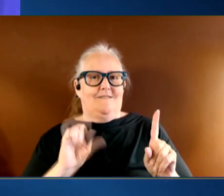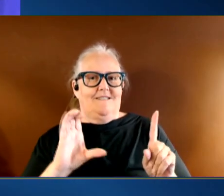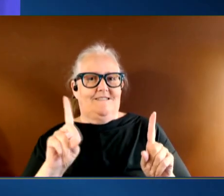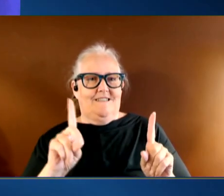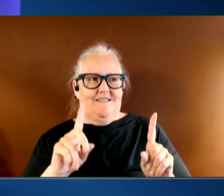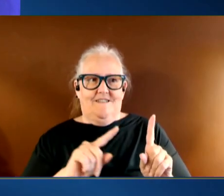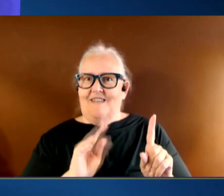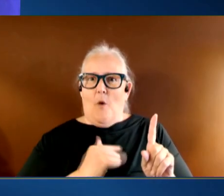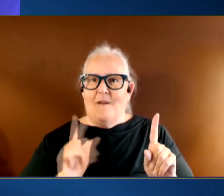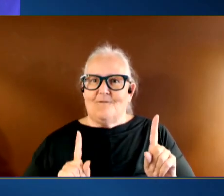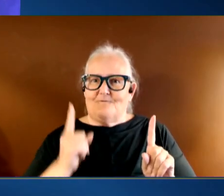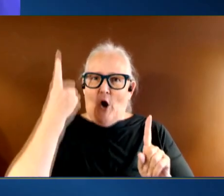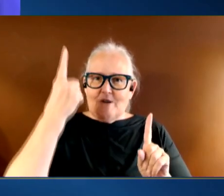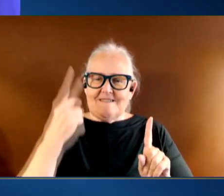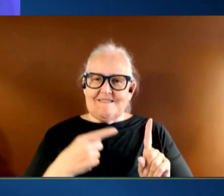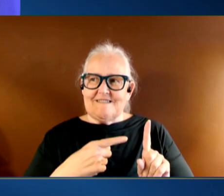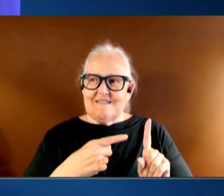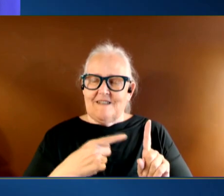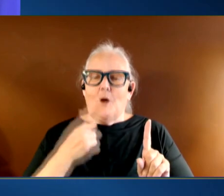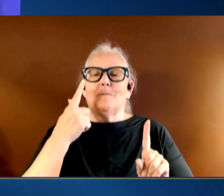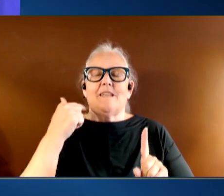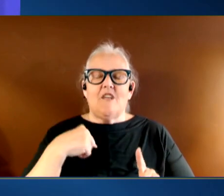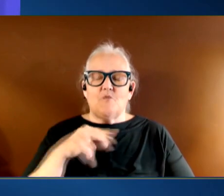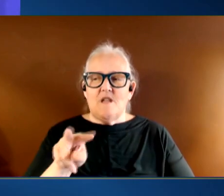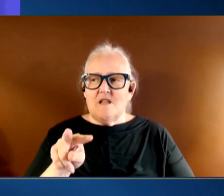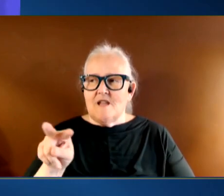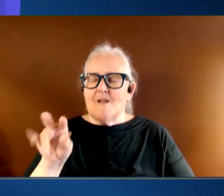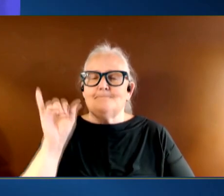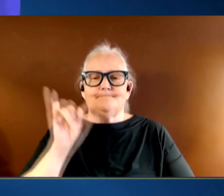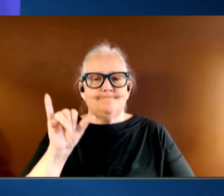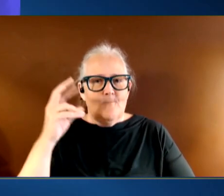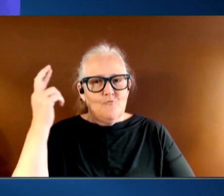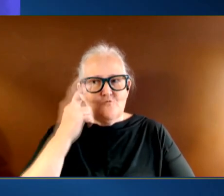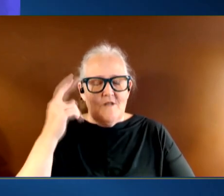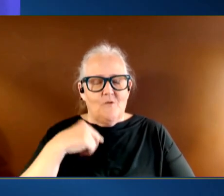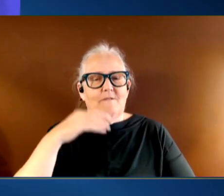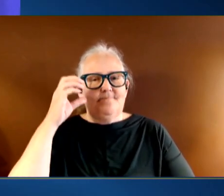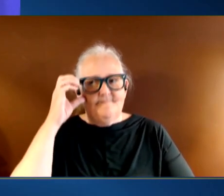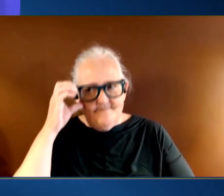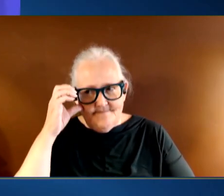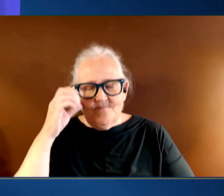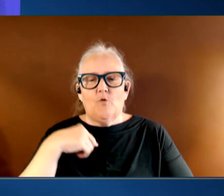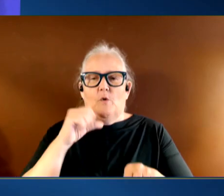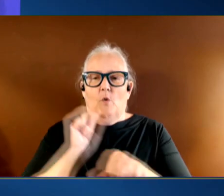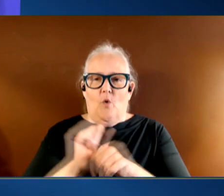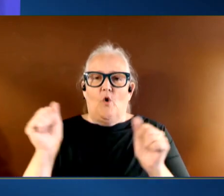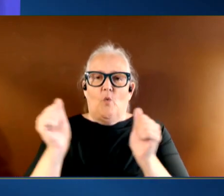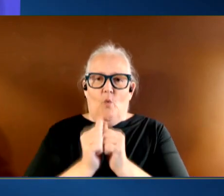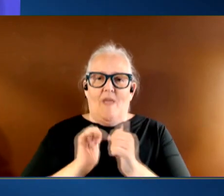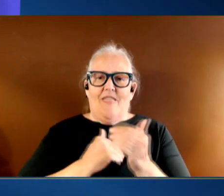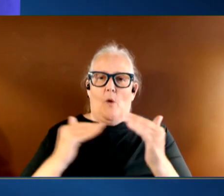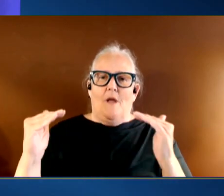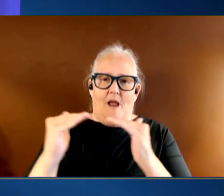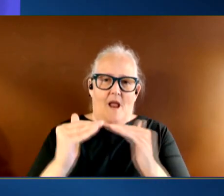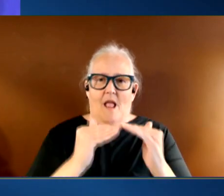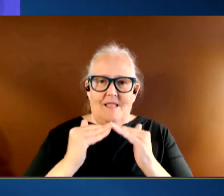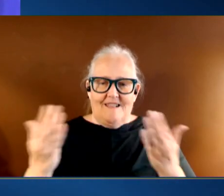because we did hear you, and we've worked with our colleagues. So, I'm proud to be involved in